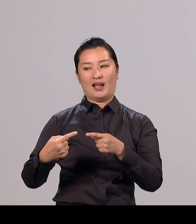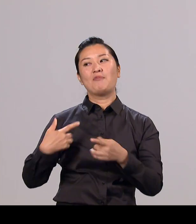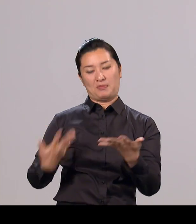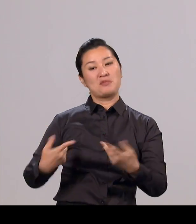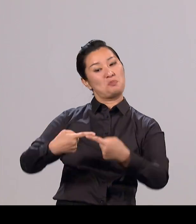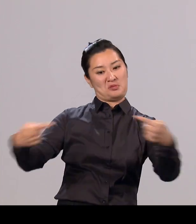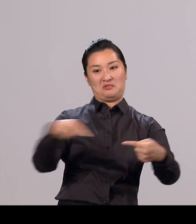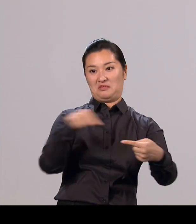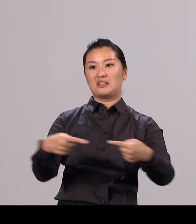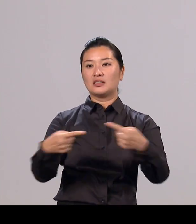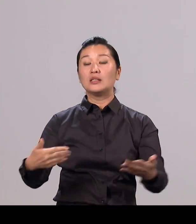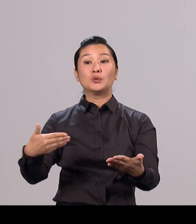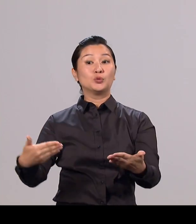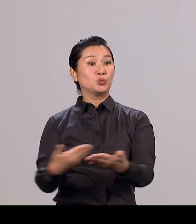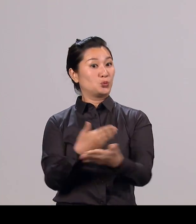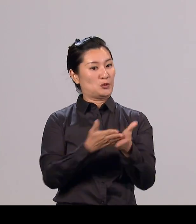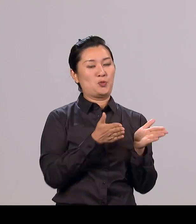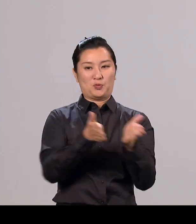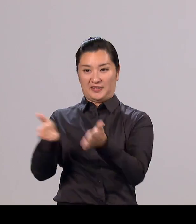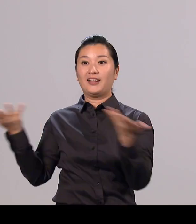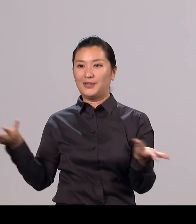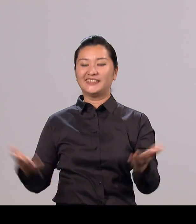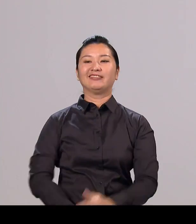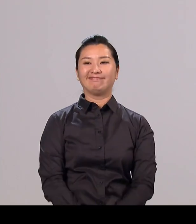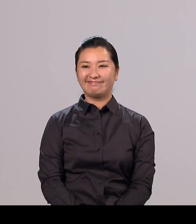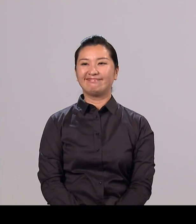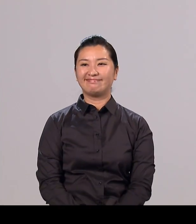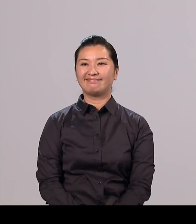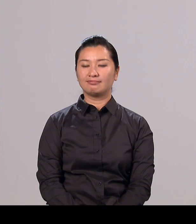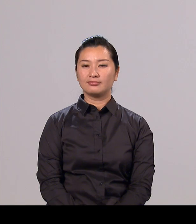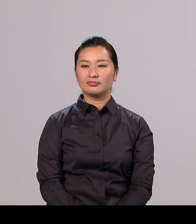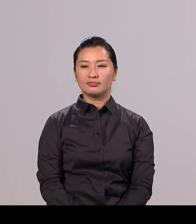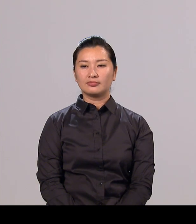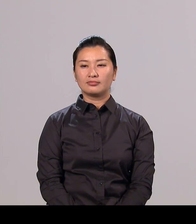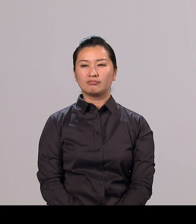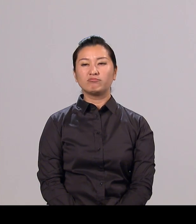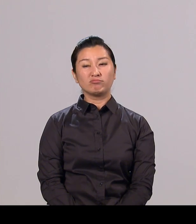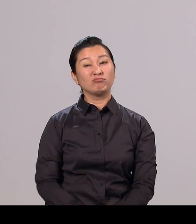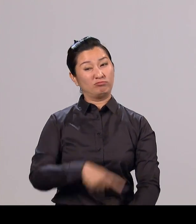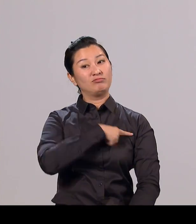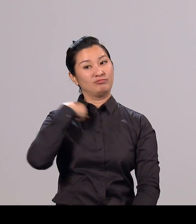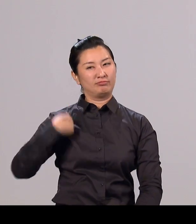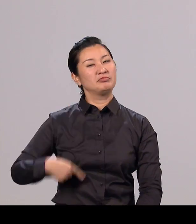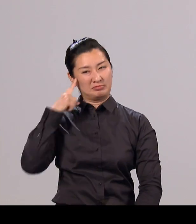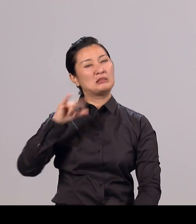And everywhere where there is Uber and Grab, or in China, Didi Kuaidi, and in other cities different names,